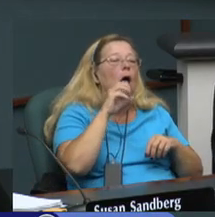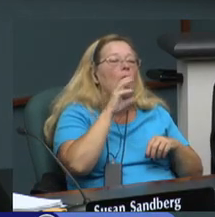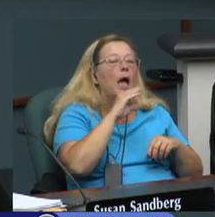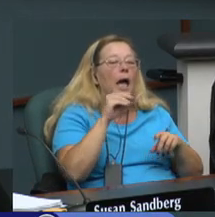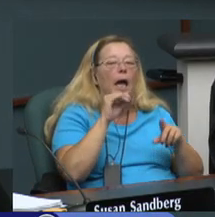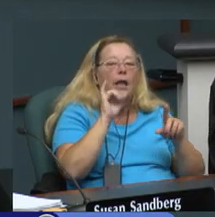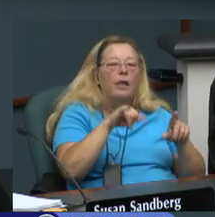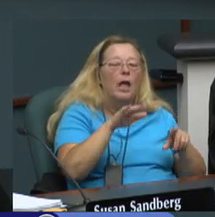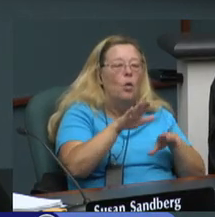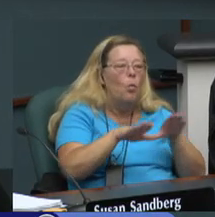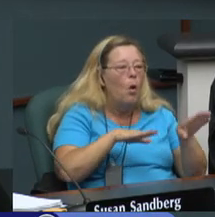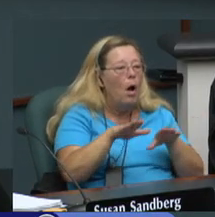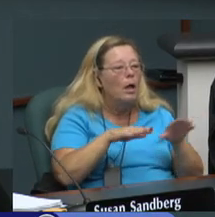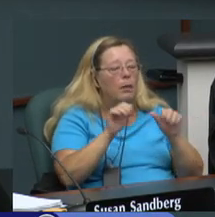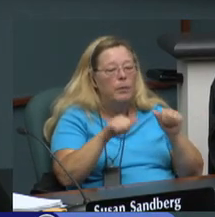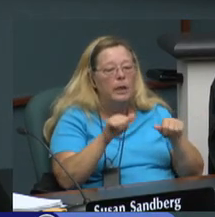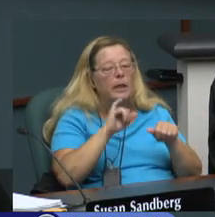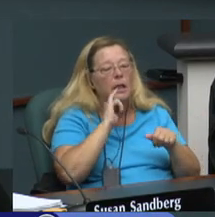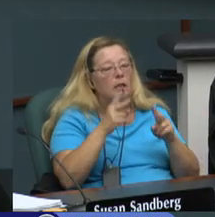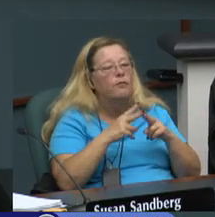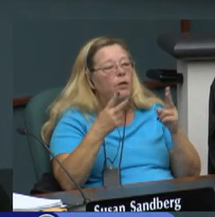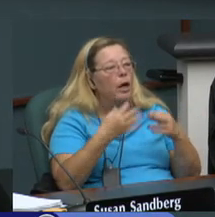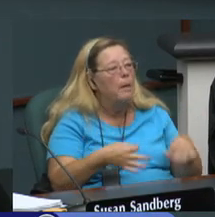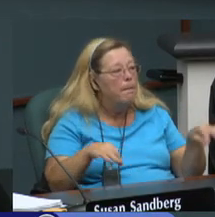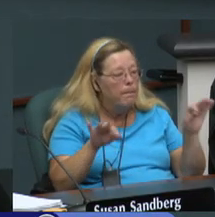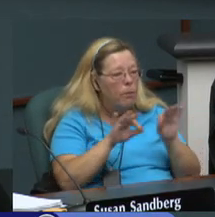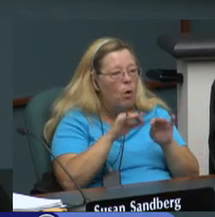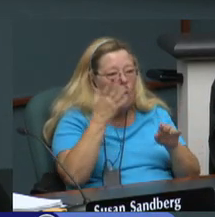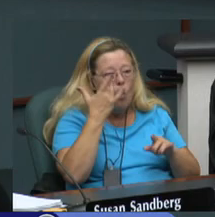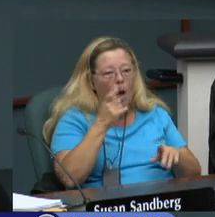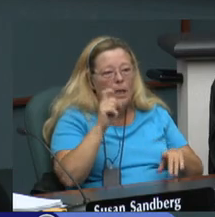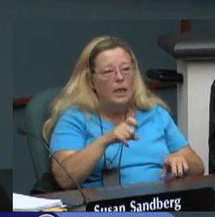spoke of is very important as well why do we need 24 foot driveways there's no